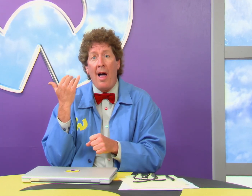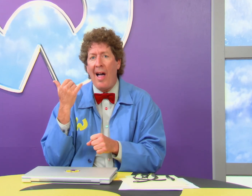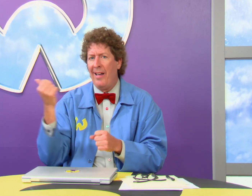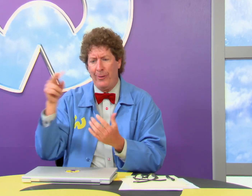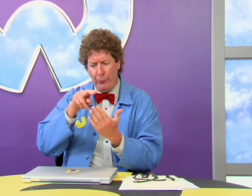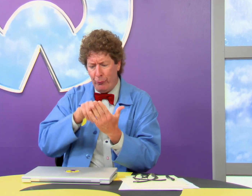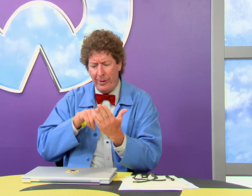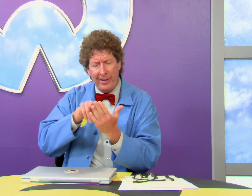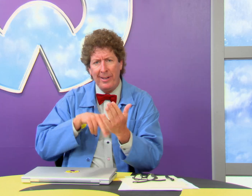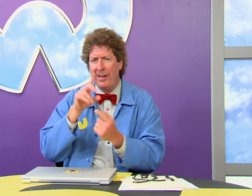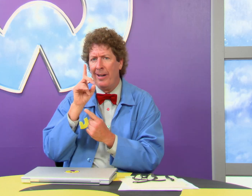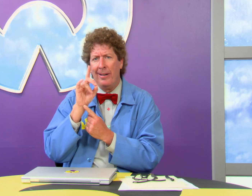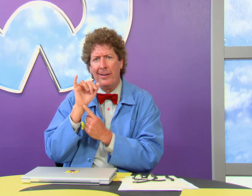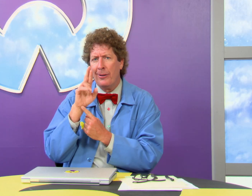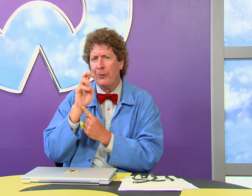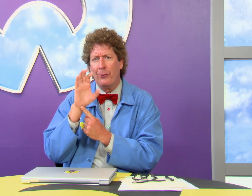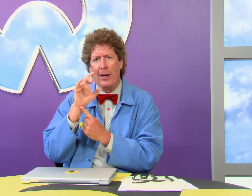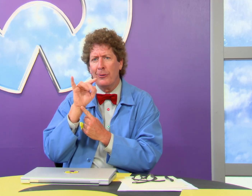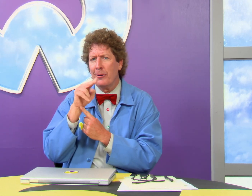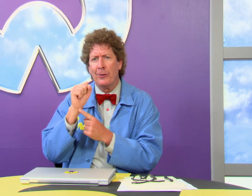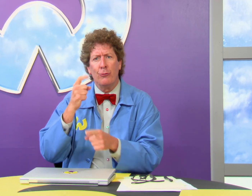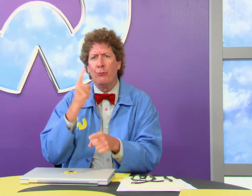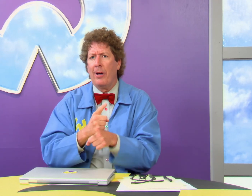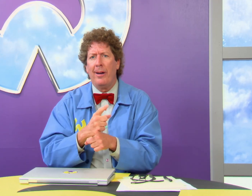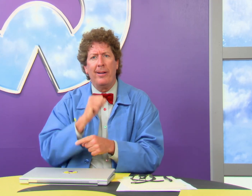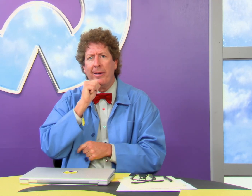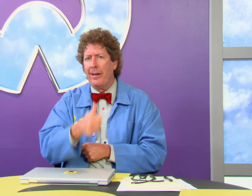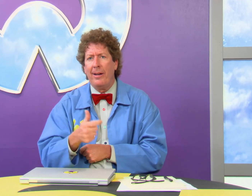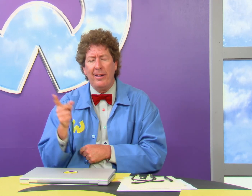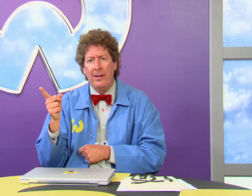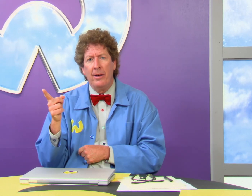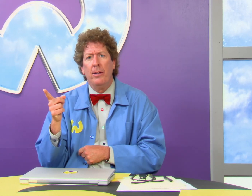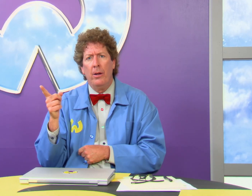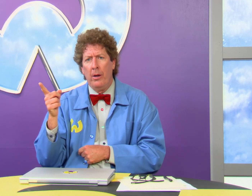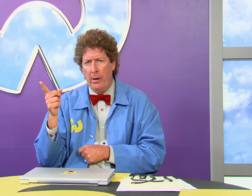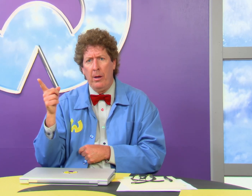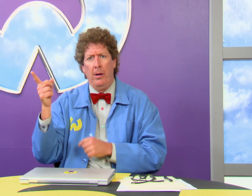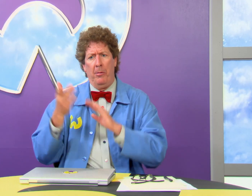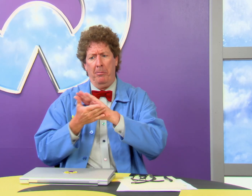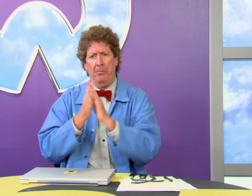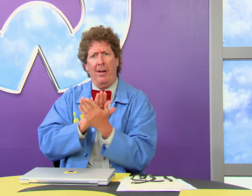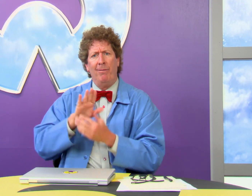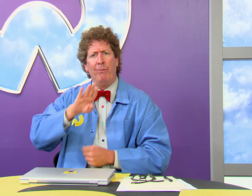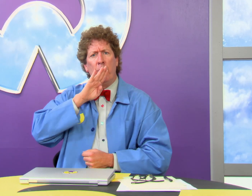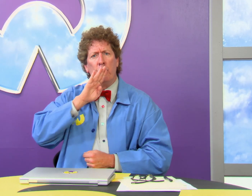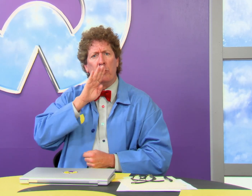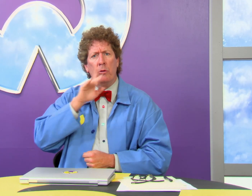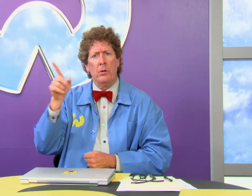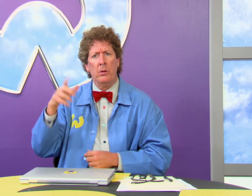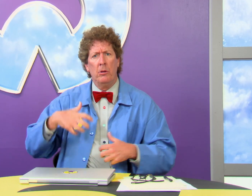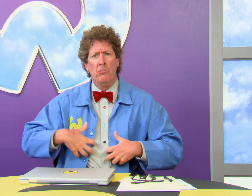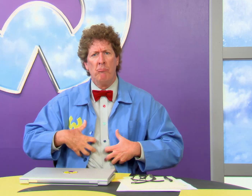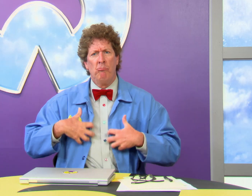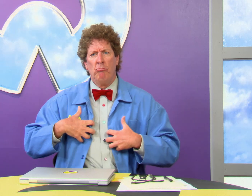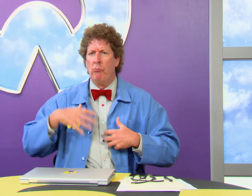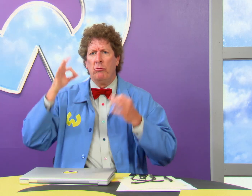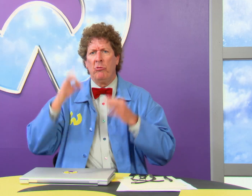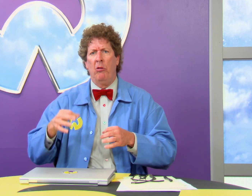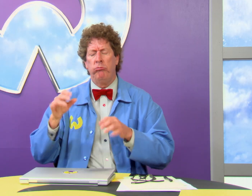WHY? BECAUSE HE DIDN'T READ THE DIRECTIONS RIGHT. HE BECAME FRUSTRATED AND ANGRY.